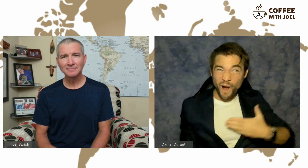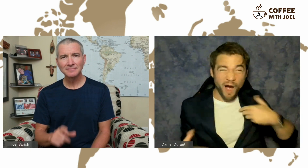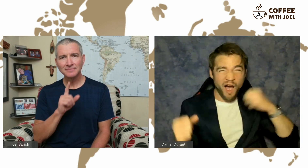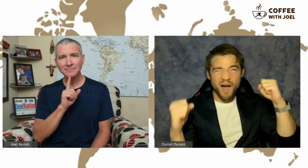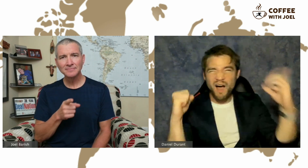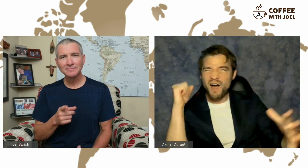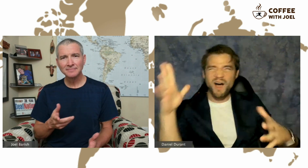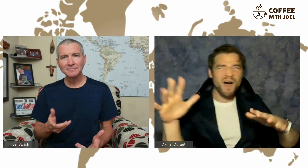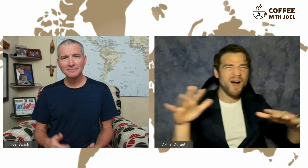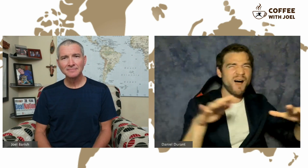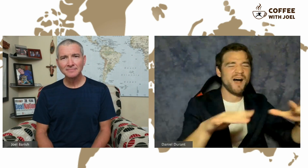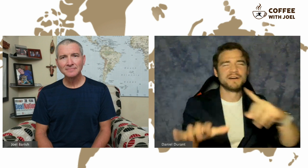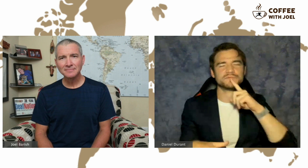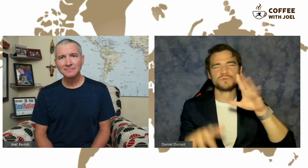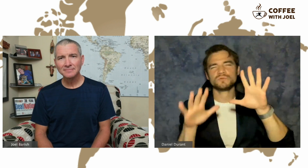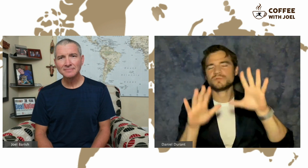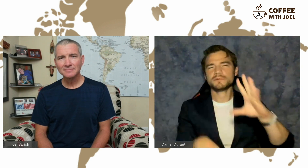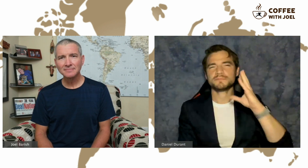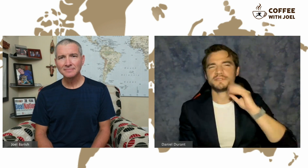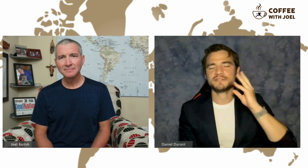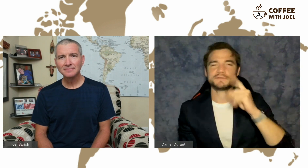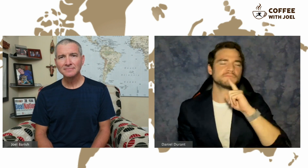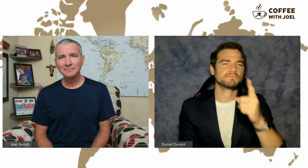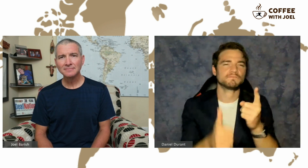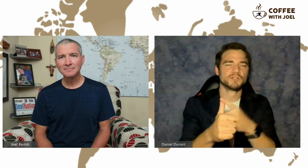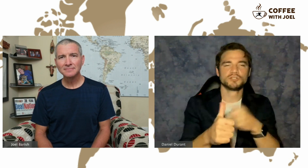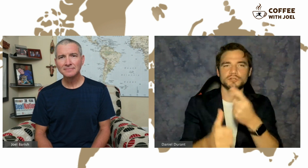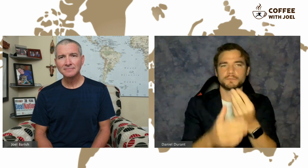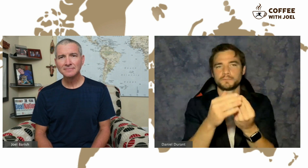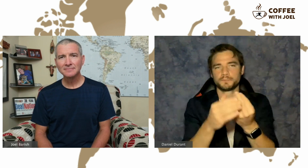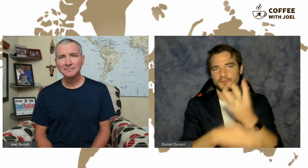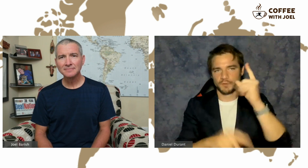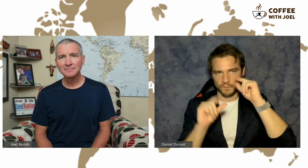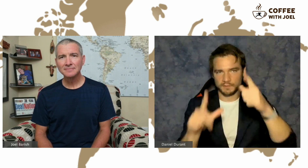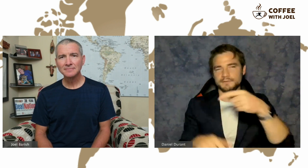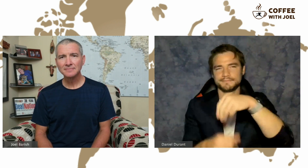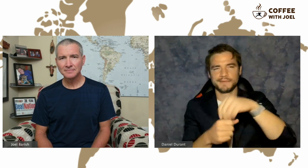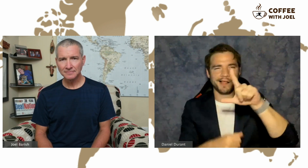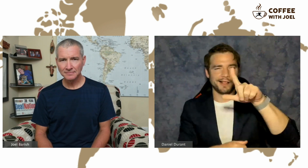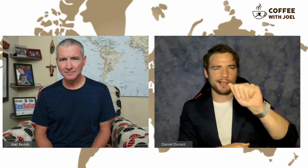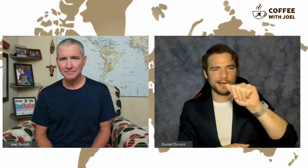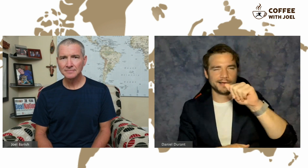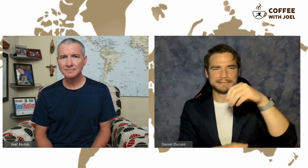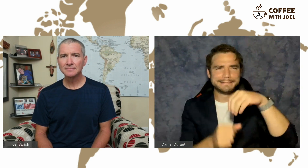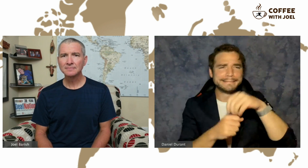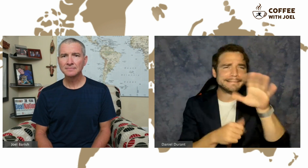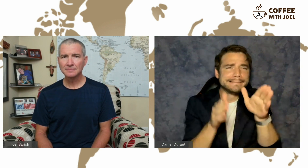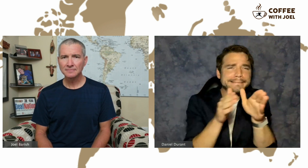I enjoyed it a lot, and it was a great experience. First, spring awakening was in LA,